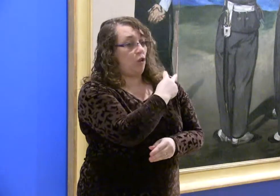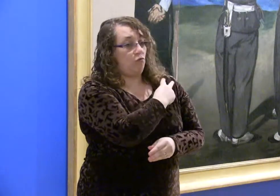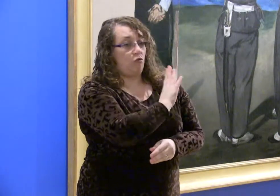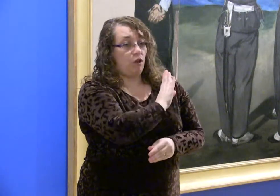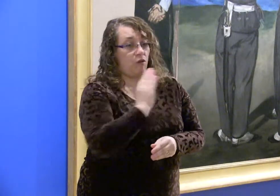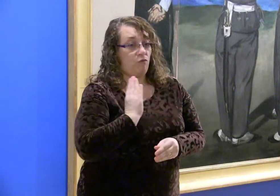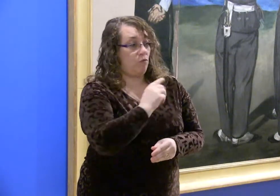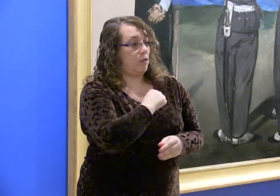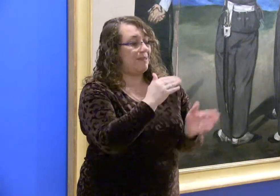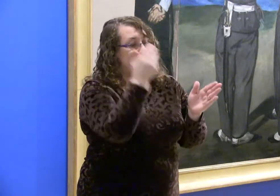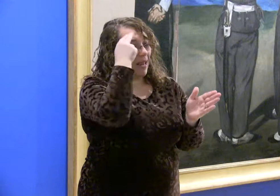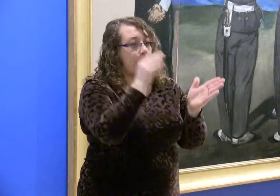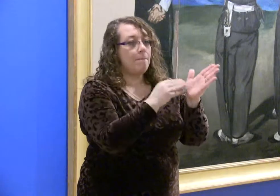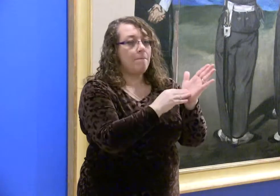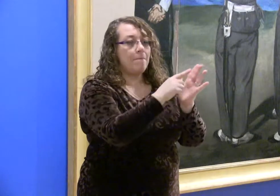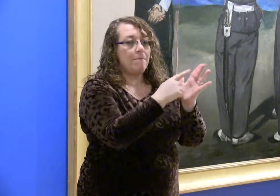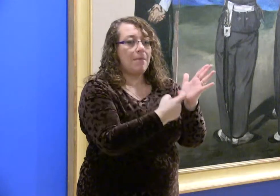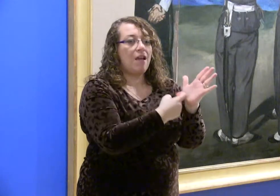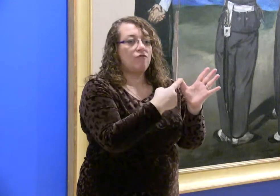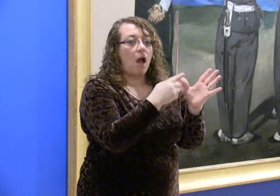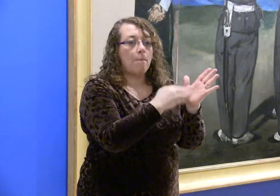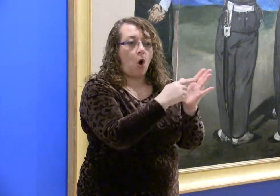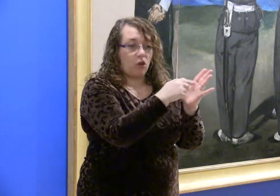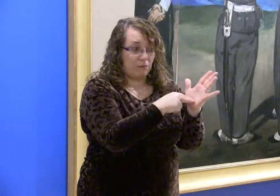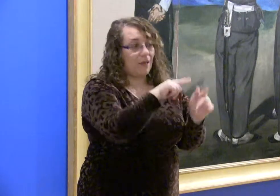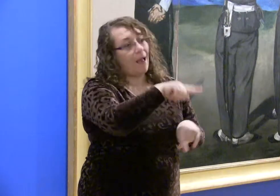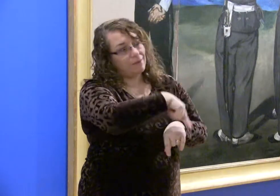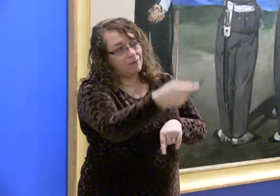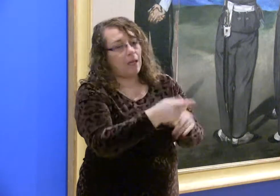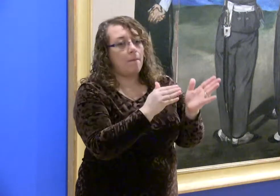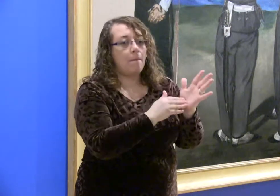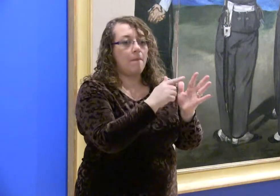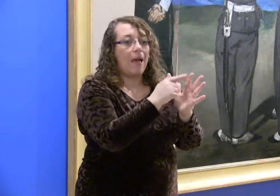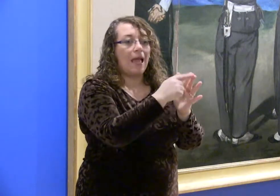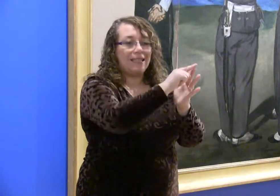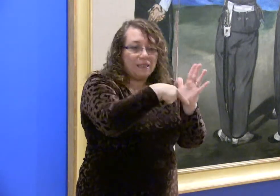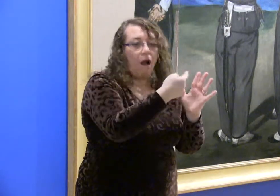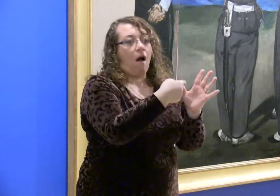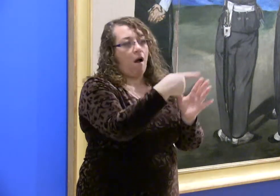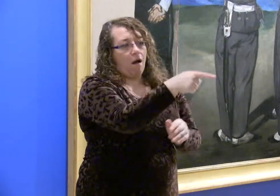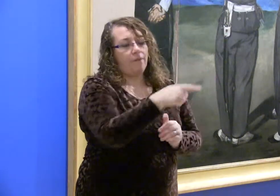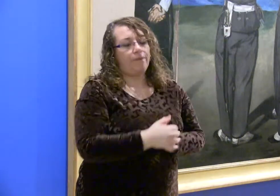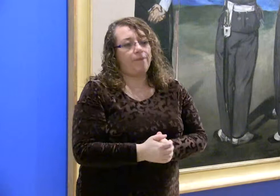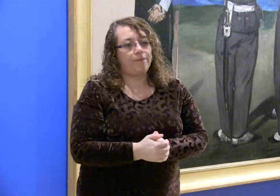and Mejia.